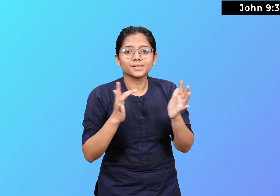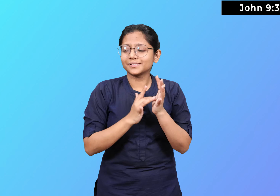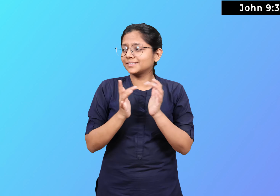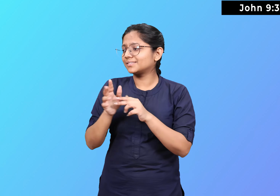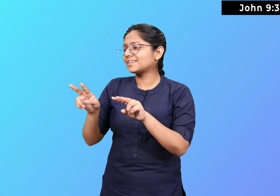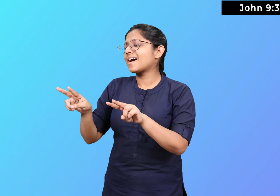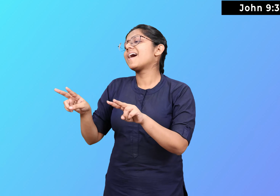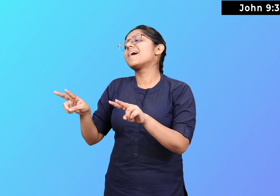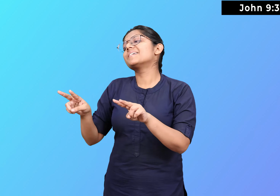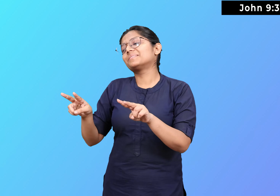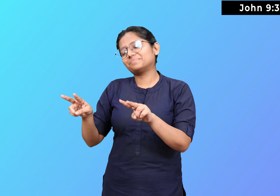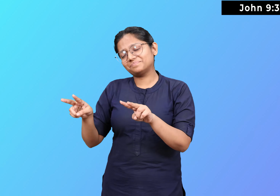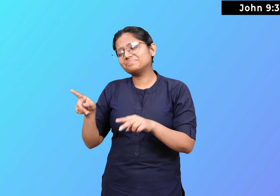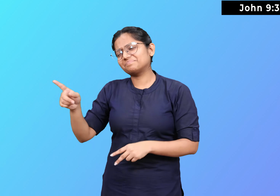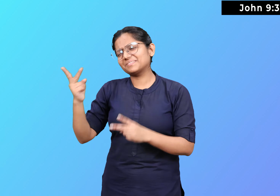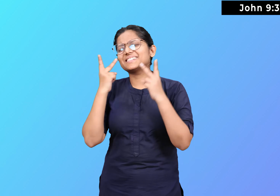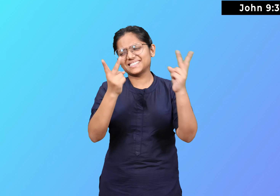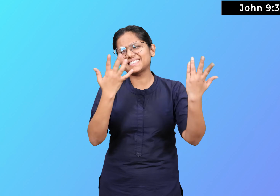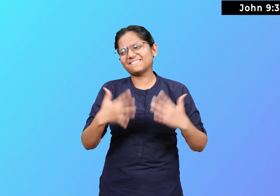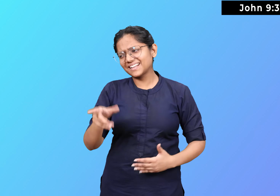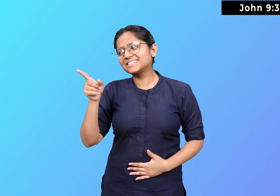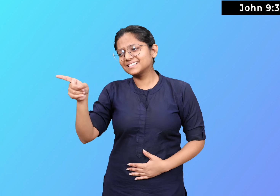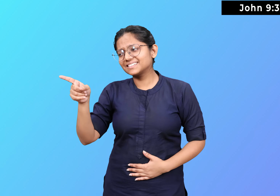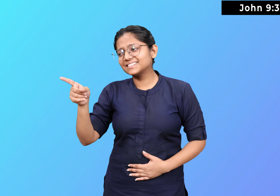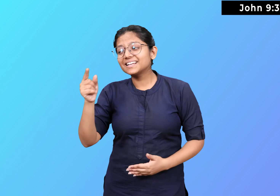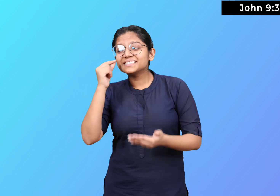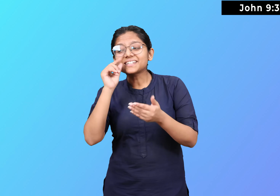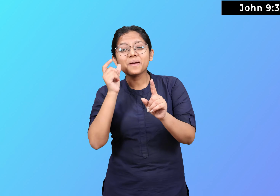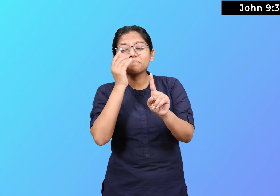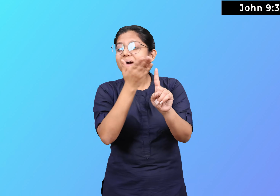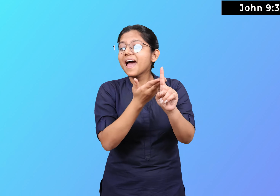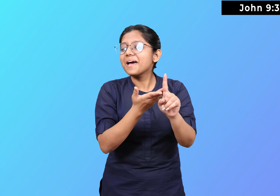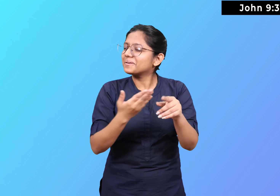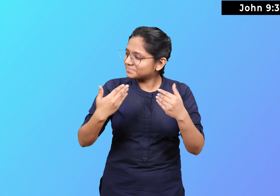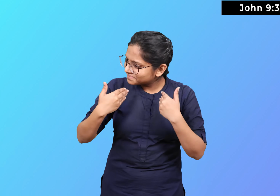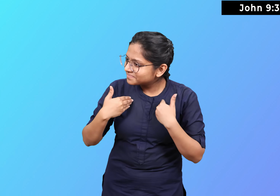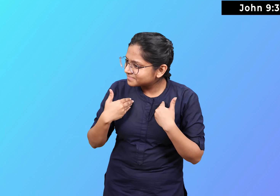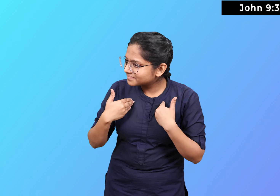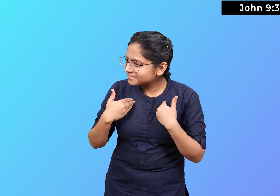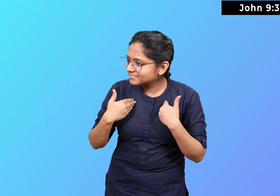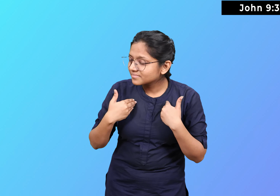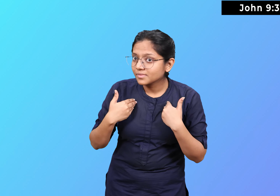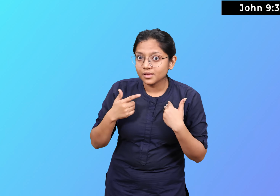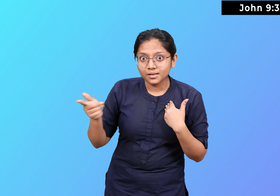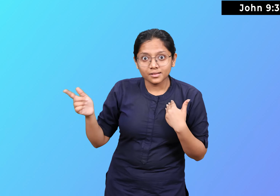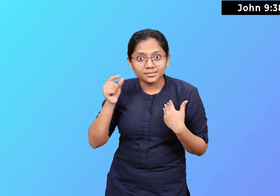Jesus said to him, “You have already seen him. The Son of Man is the one talking with you now.”